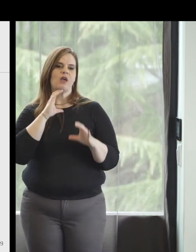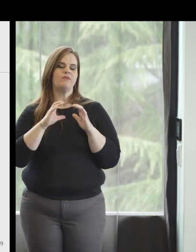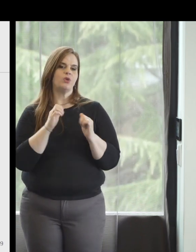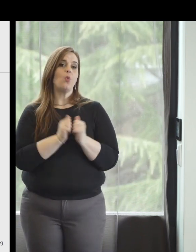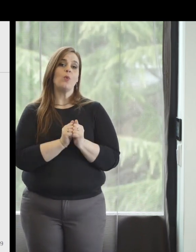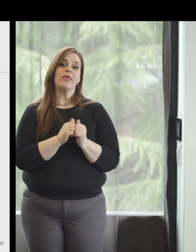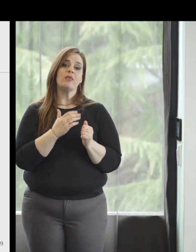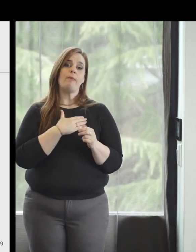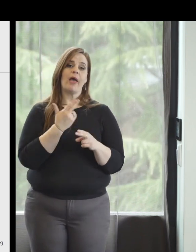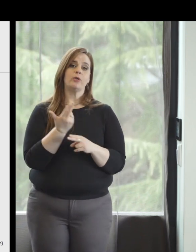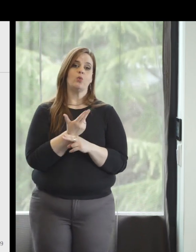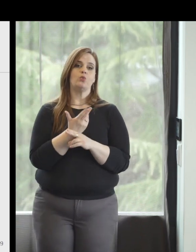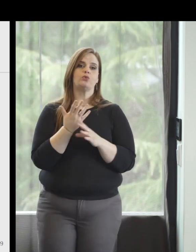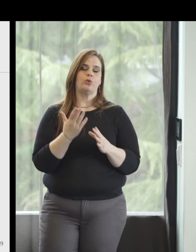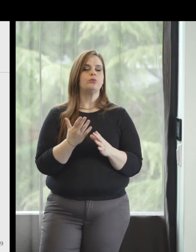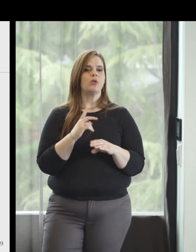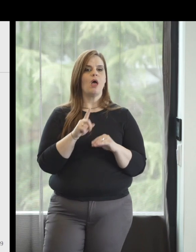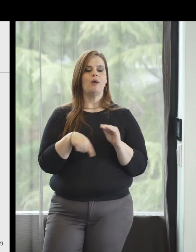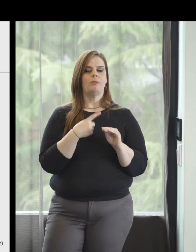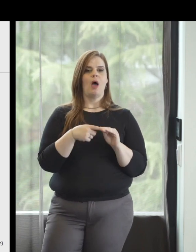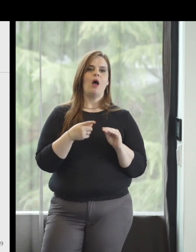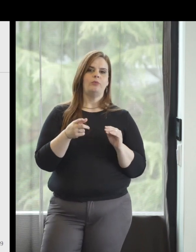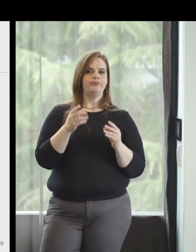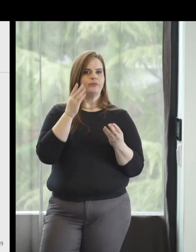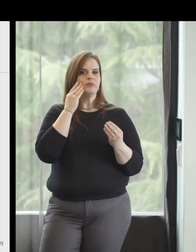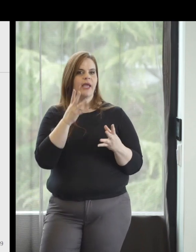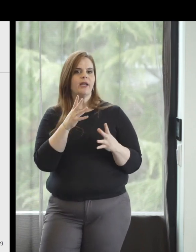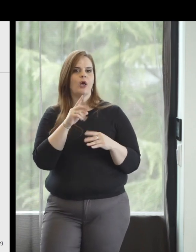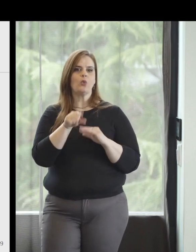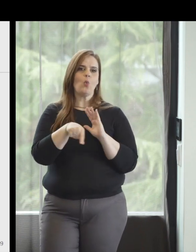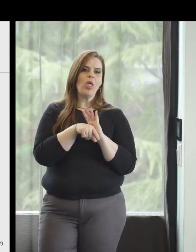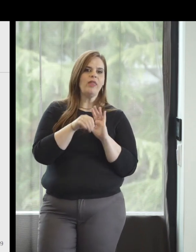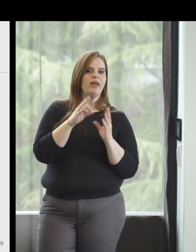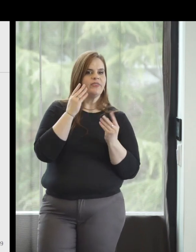with my users about the data , it's quality and, my